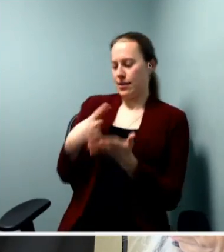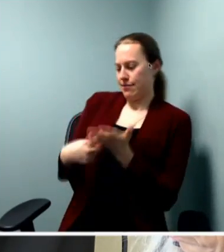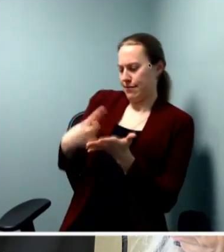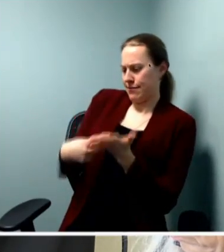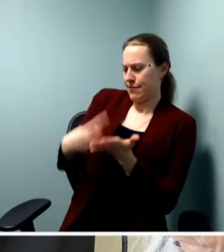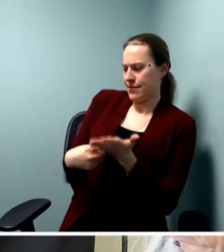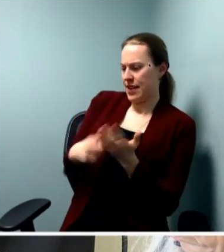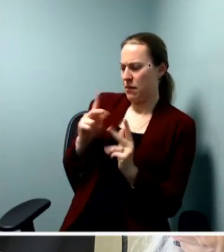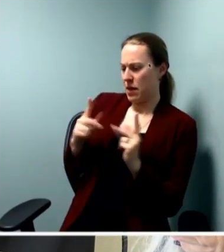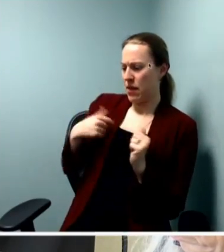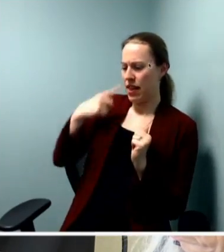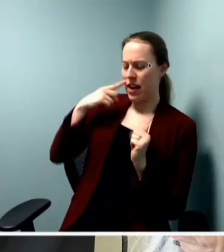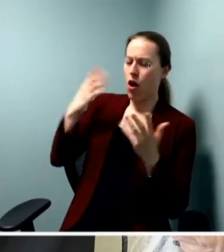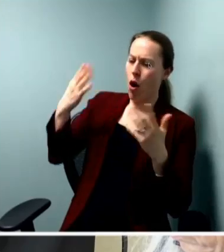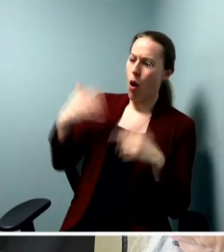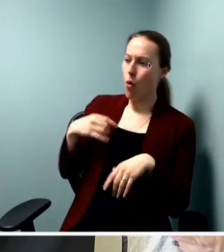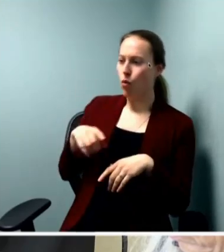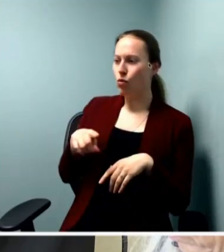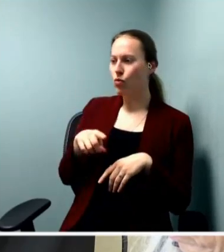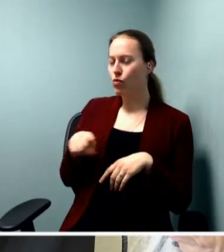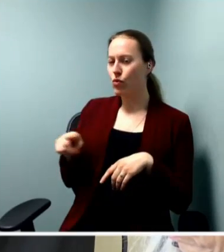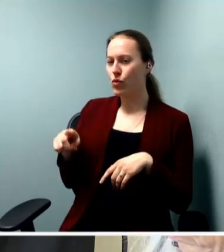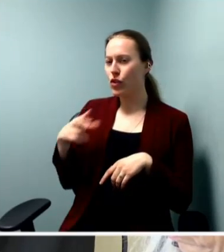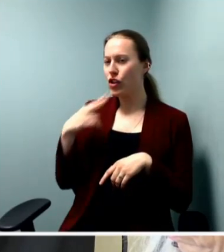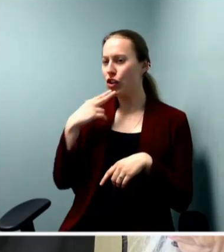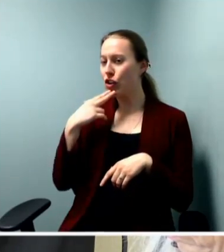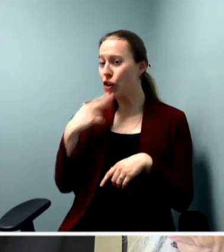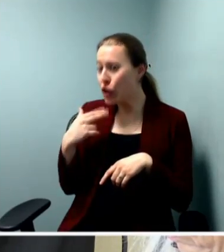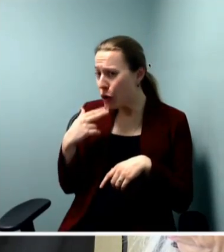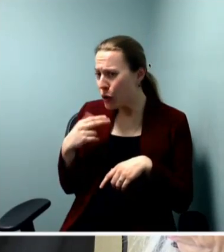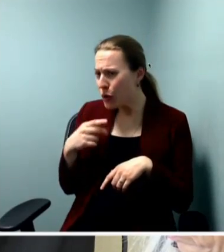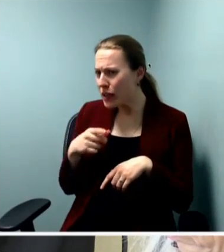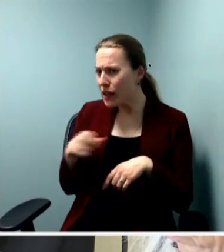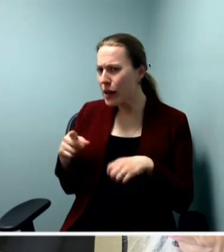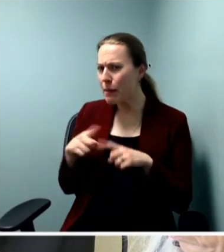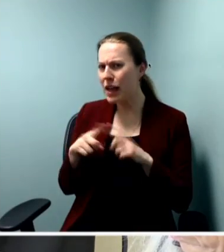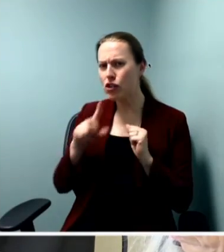Disabled people can dance." But really understand that it's not about the disabilities--